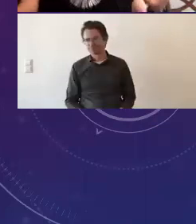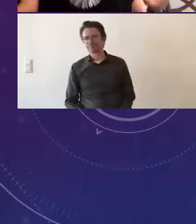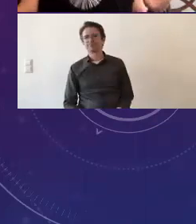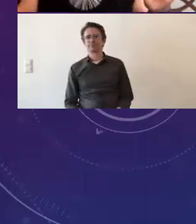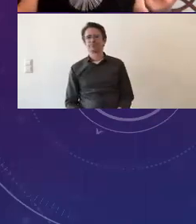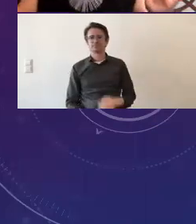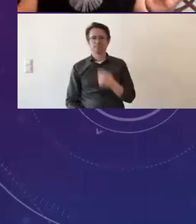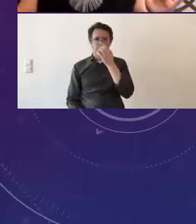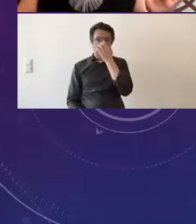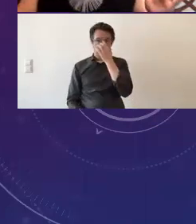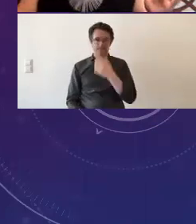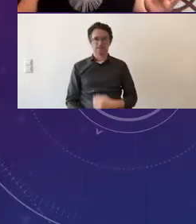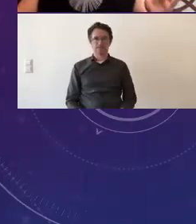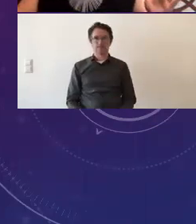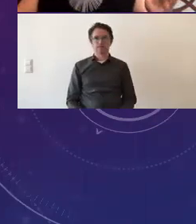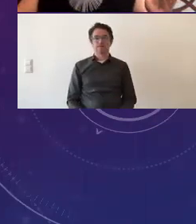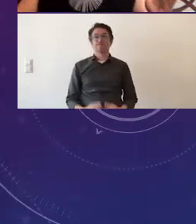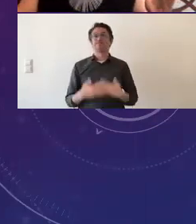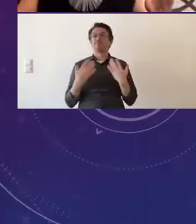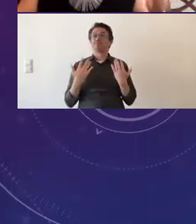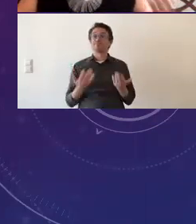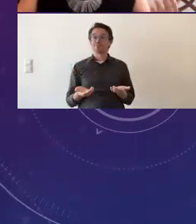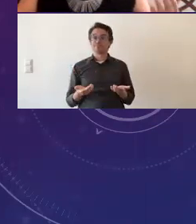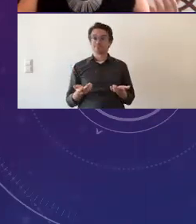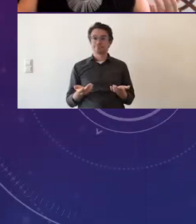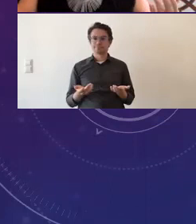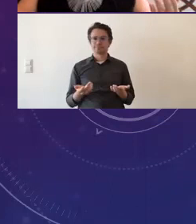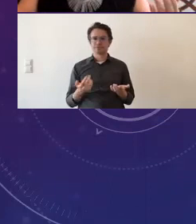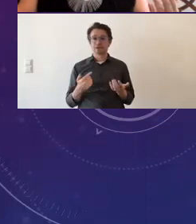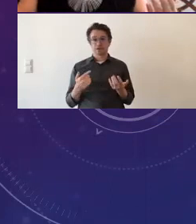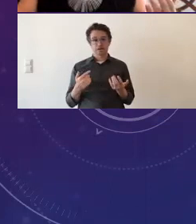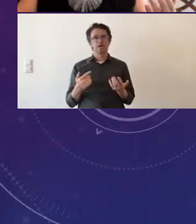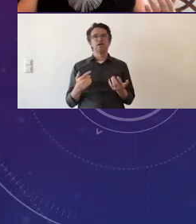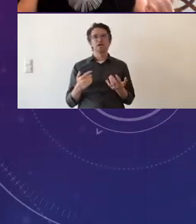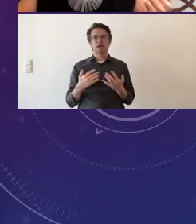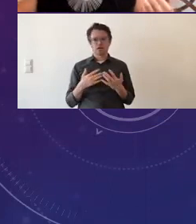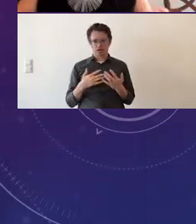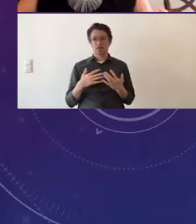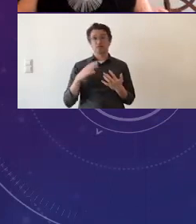about coded 19 out there and a lot of the information was not relevant for